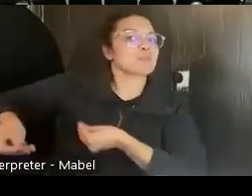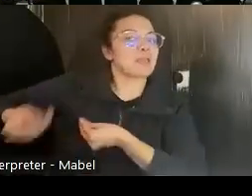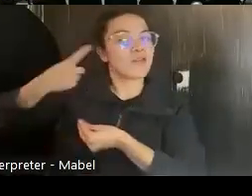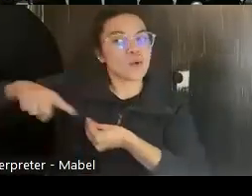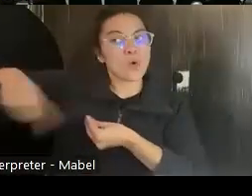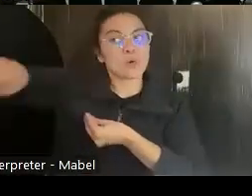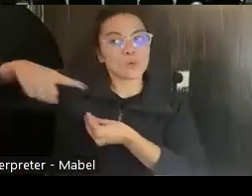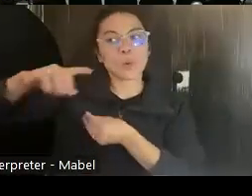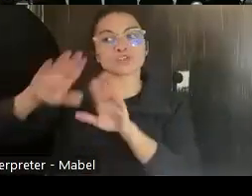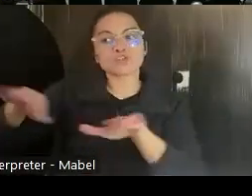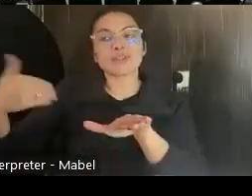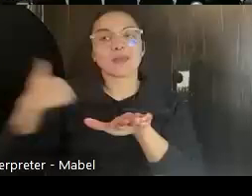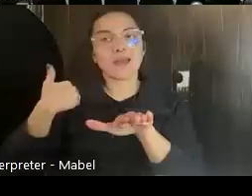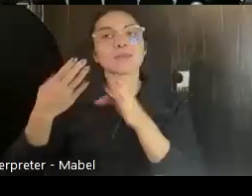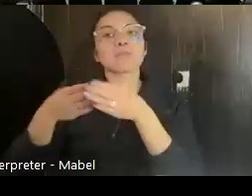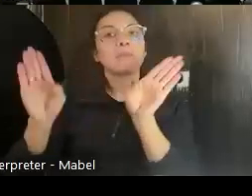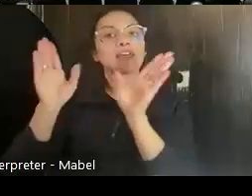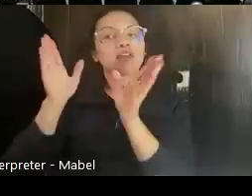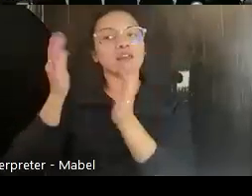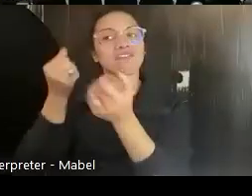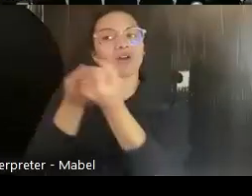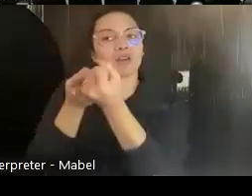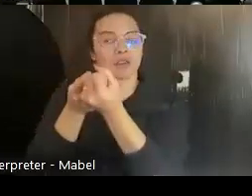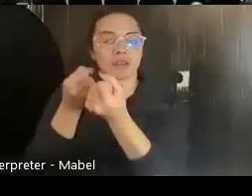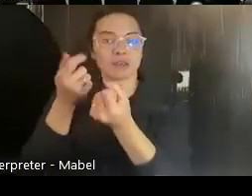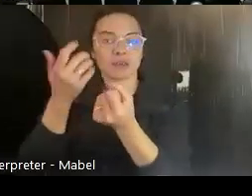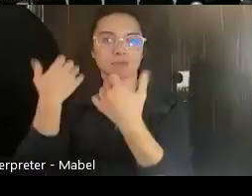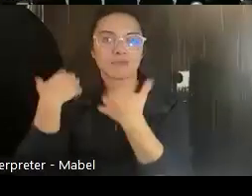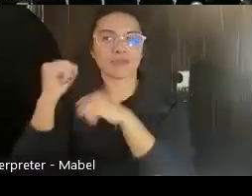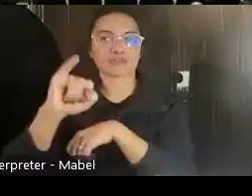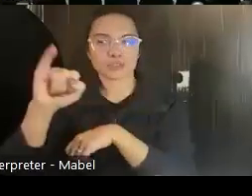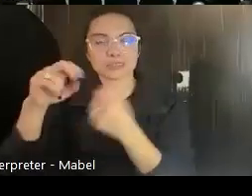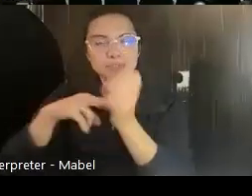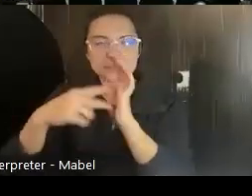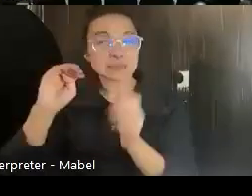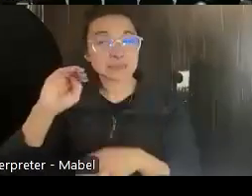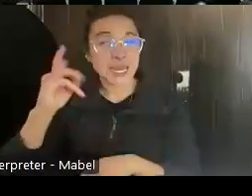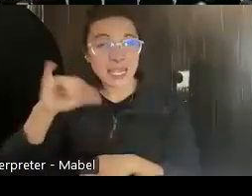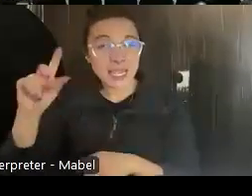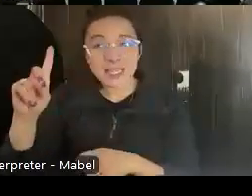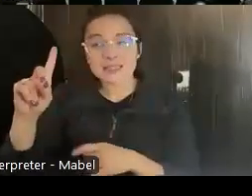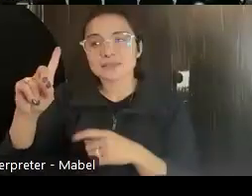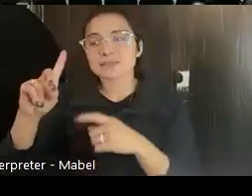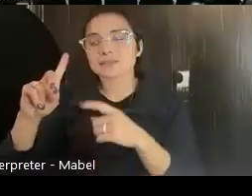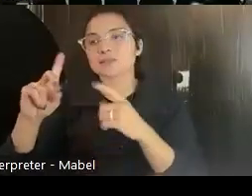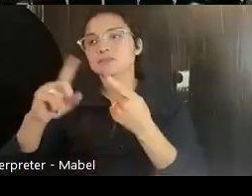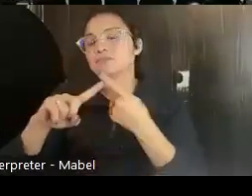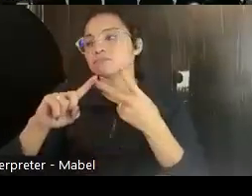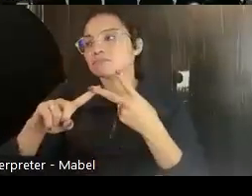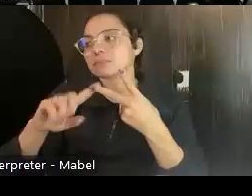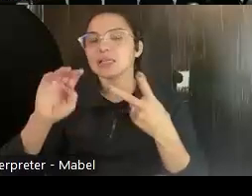funded health insurance so that includes uh Medicaid Managed Care Medicaid Medicaid and also